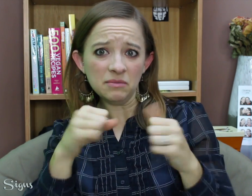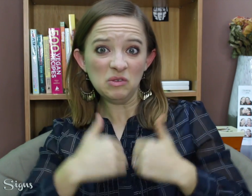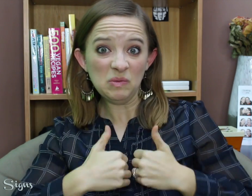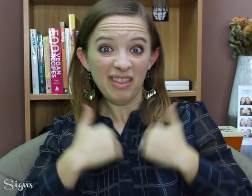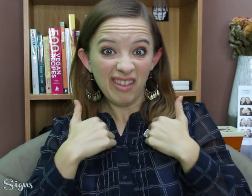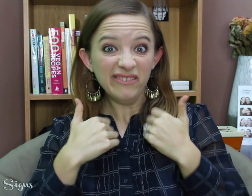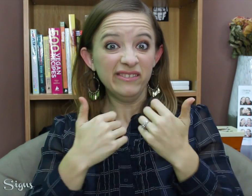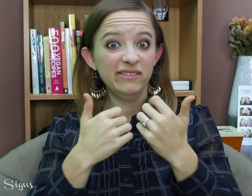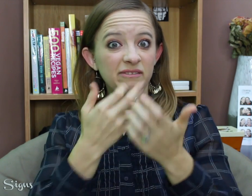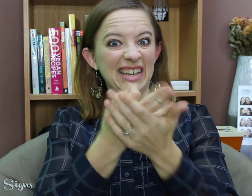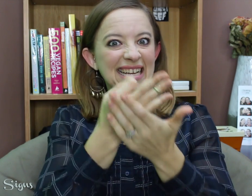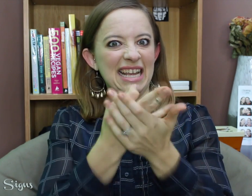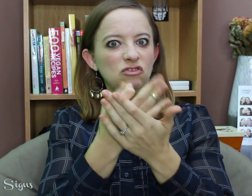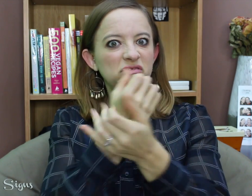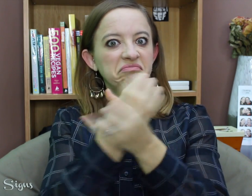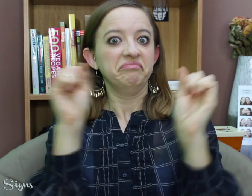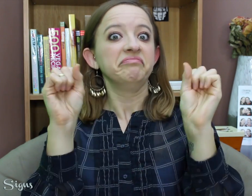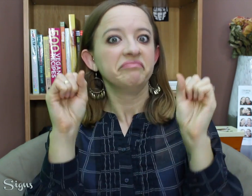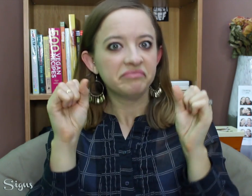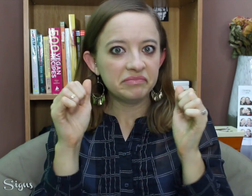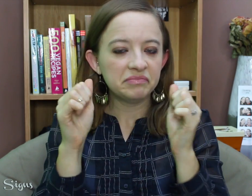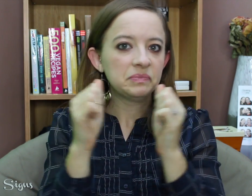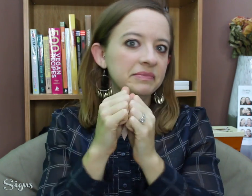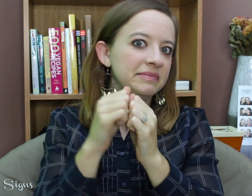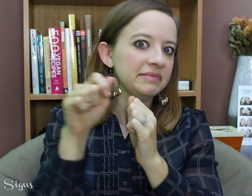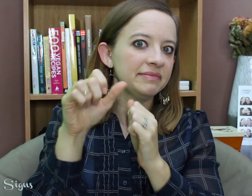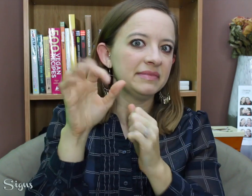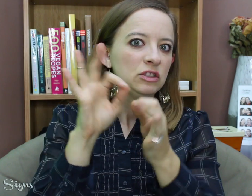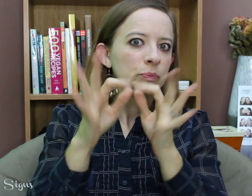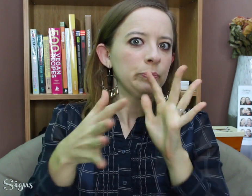requested and asked if it's possible to live financially independent